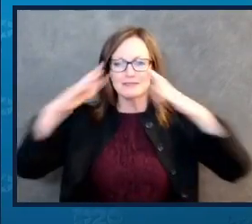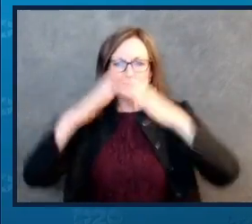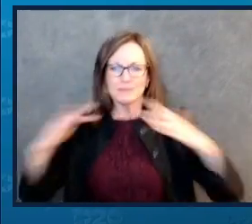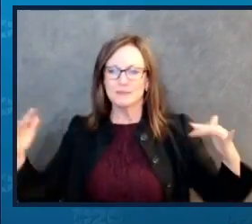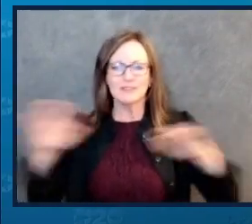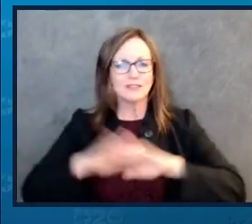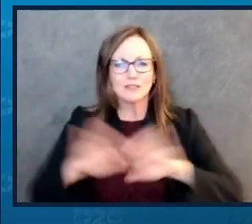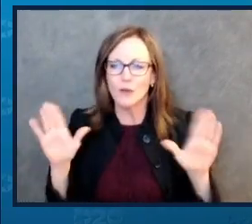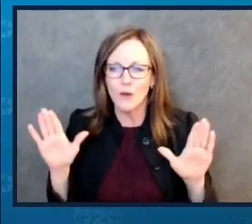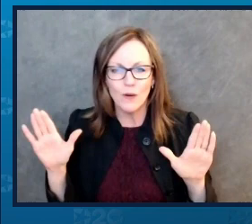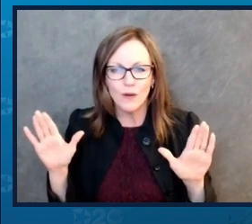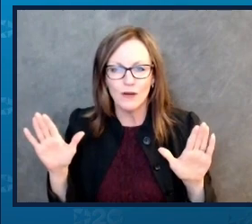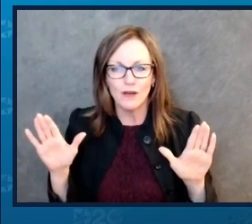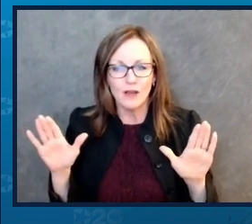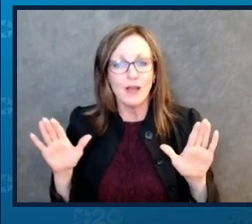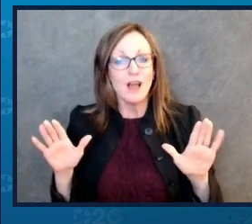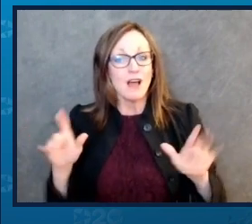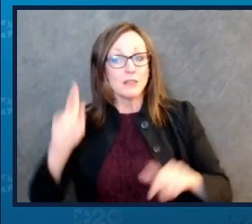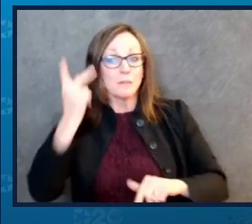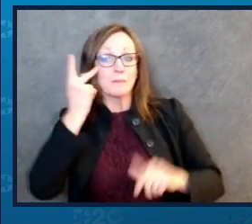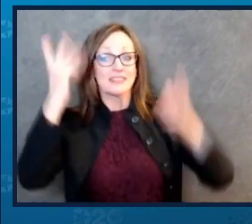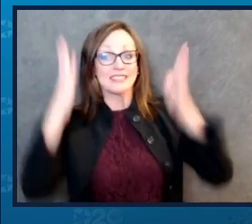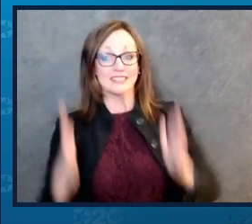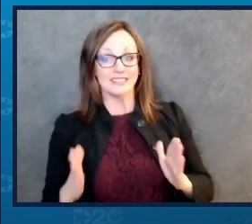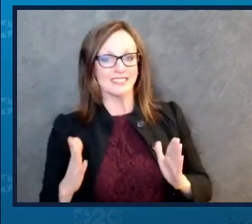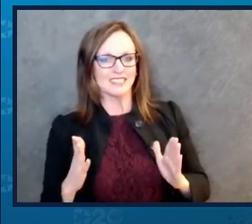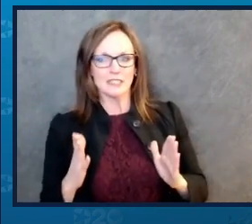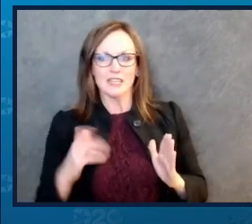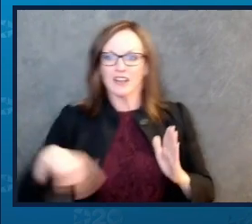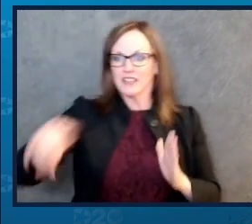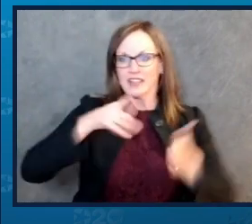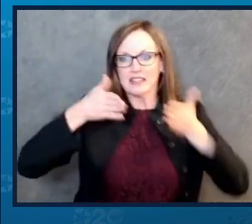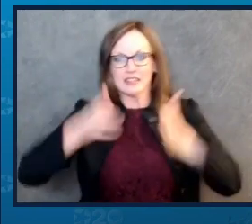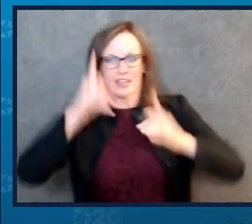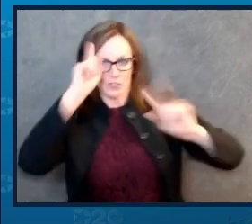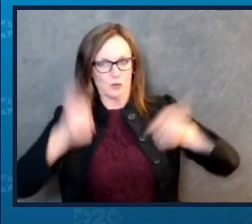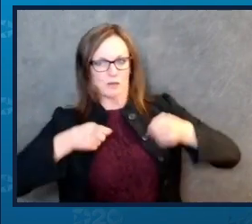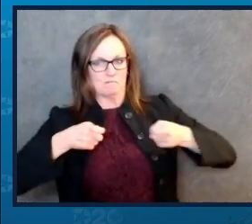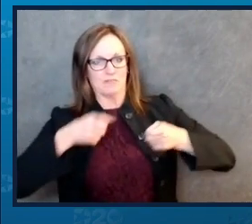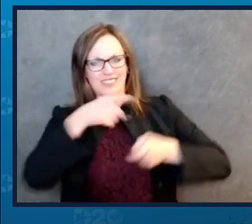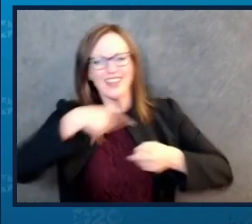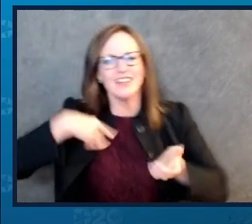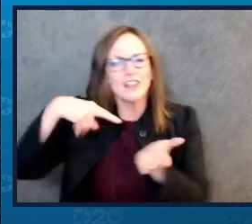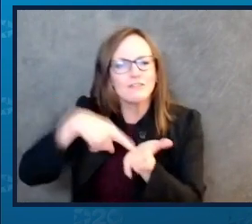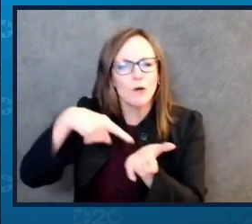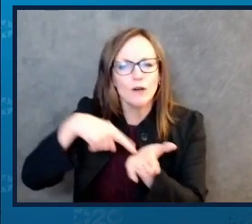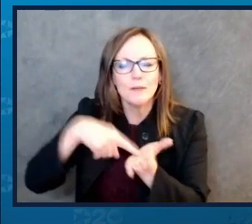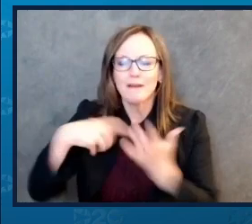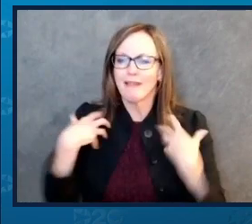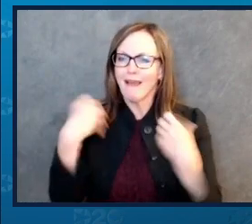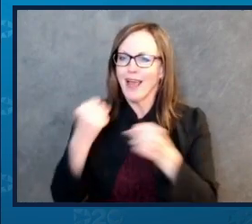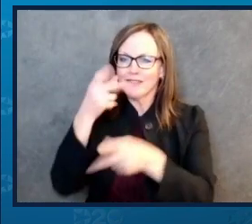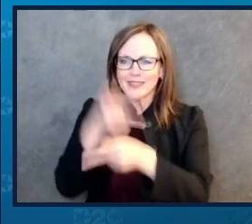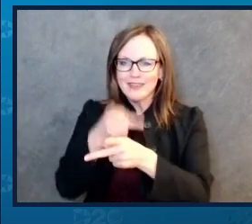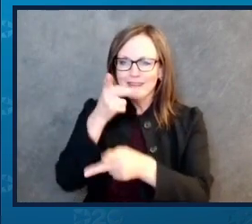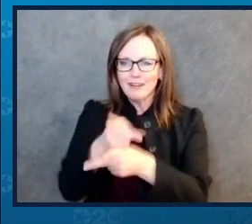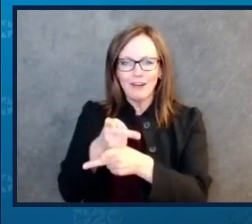STATEMENT. THEY COME TO GET QUALITY AFFORDABLE HEALTH CARE. YOU ARE DISADVANTAGING HER